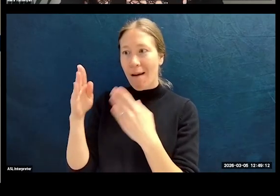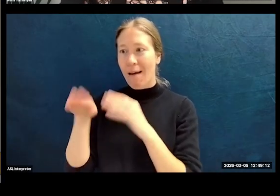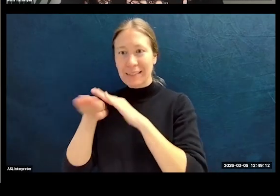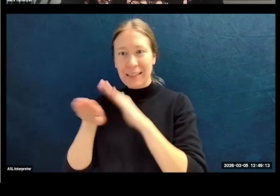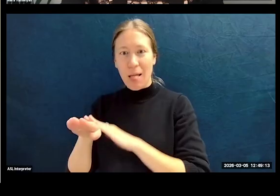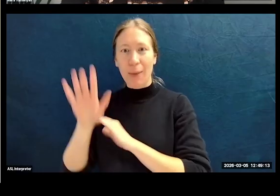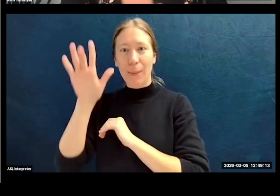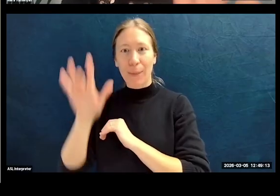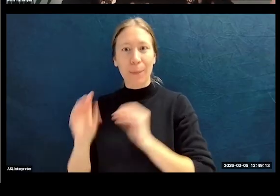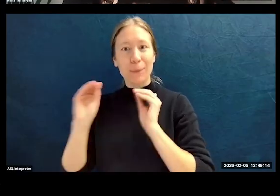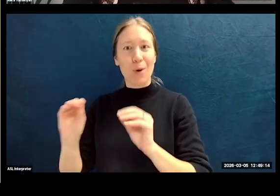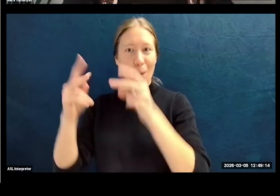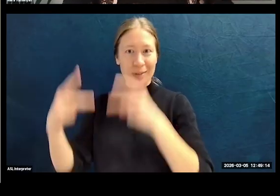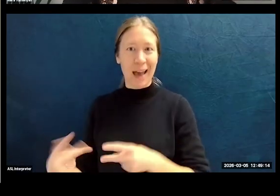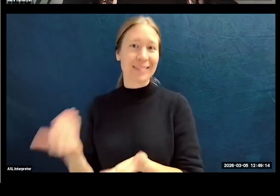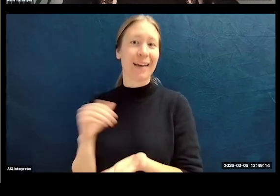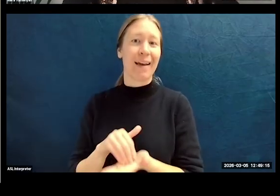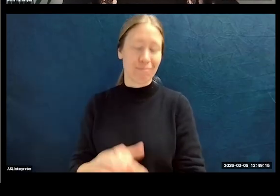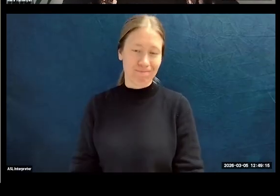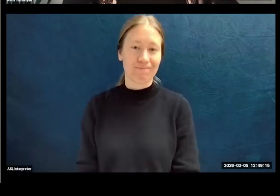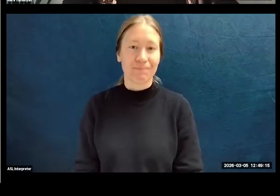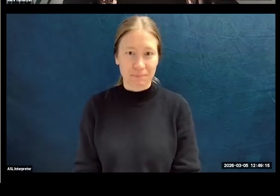So, I was using Microsoft,